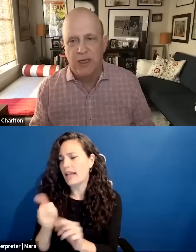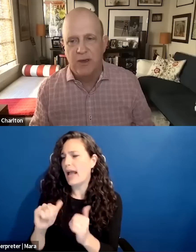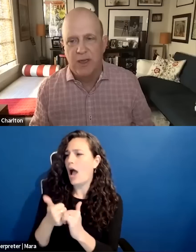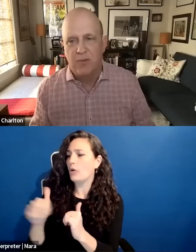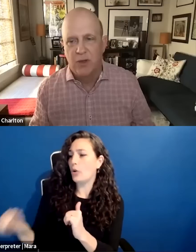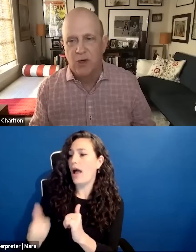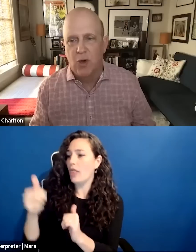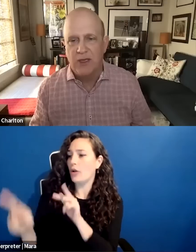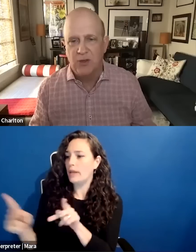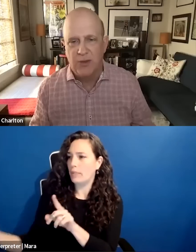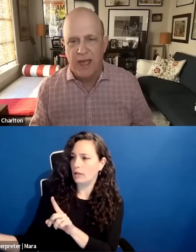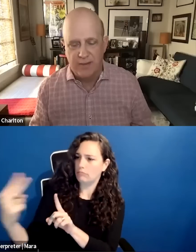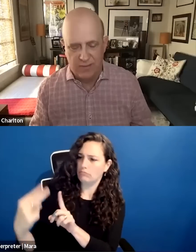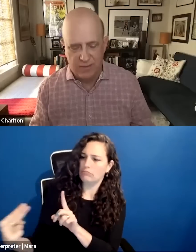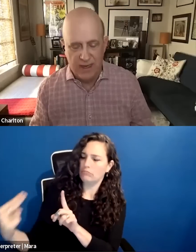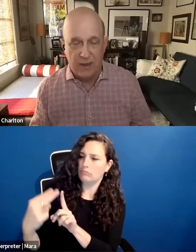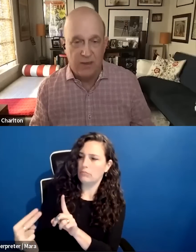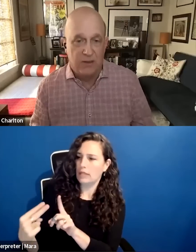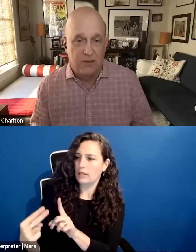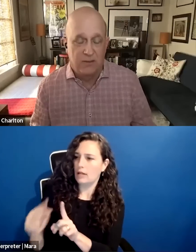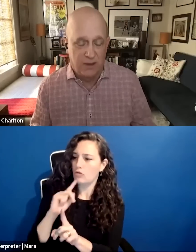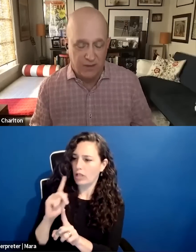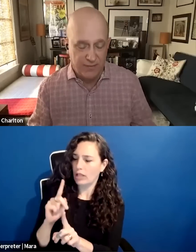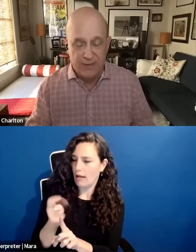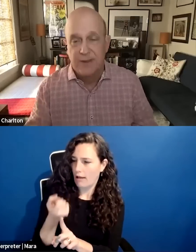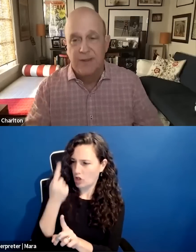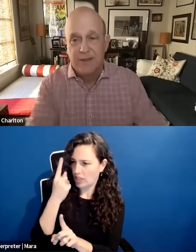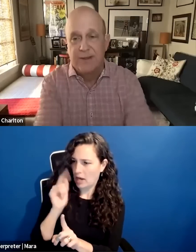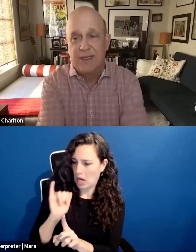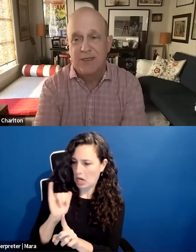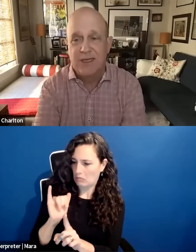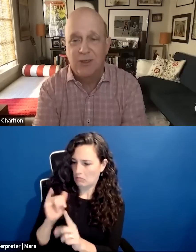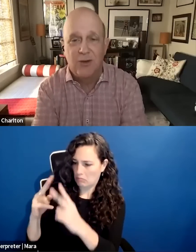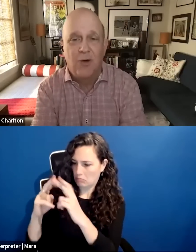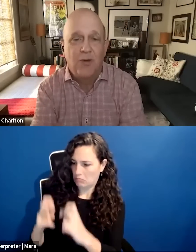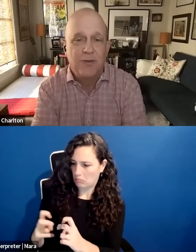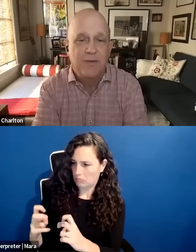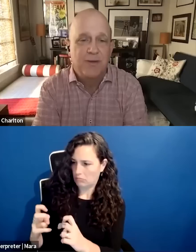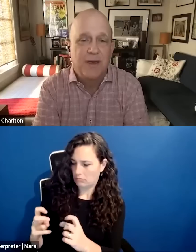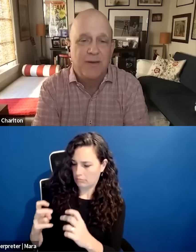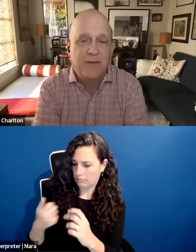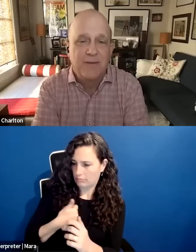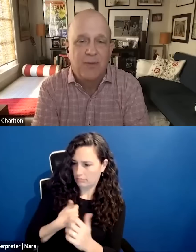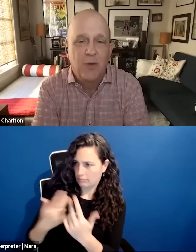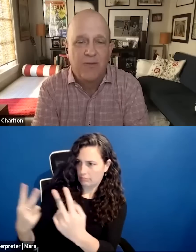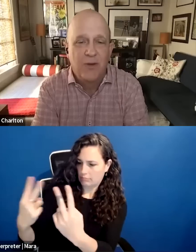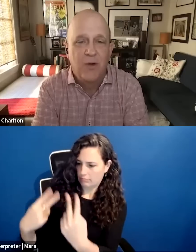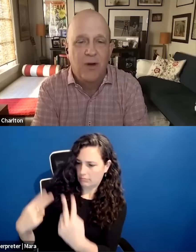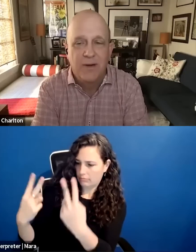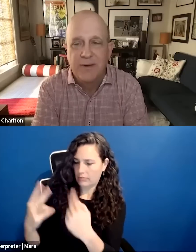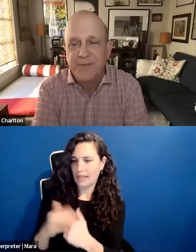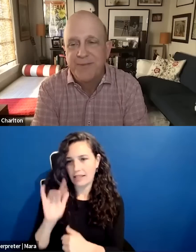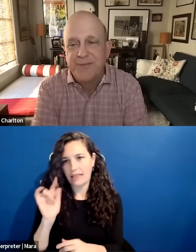and really grasp that thing, 'cause that's your goal is that whoever you are.